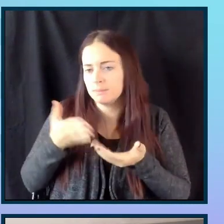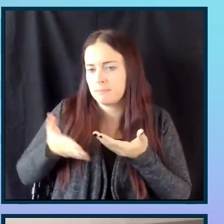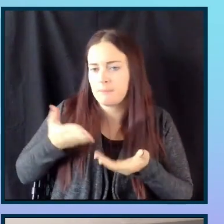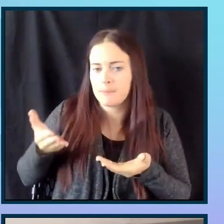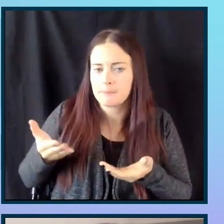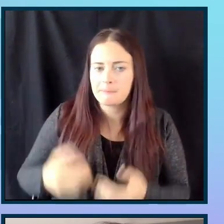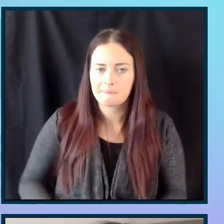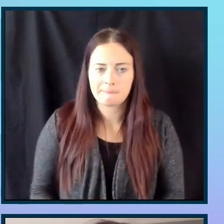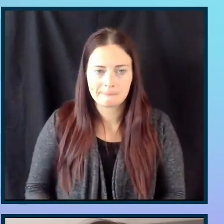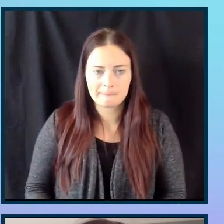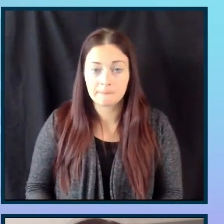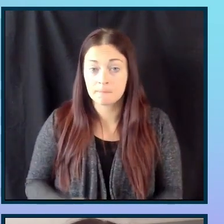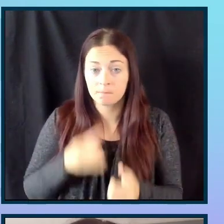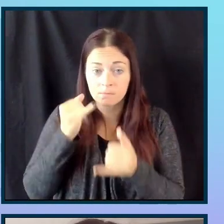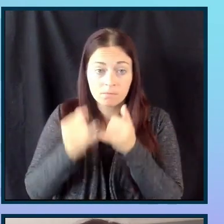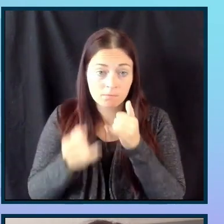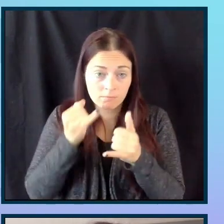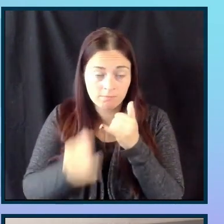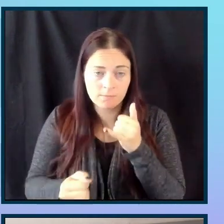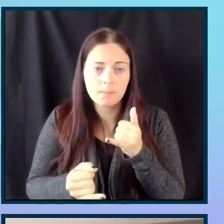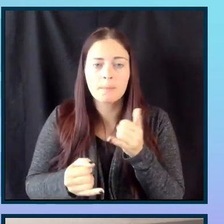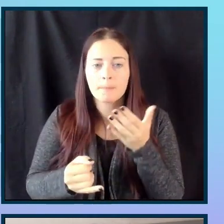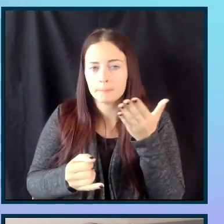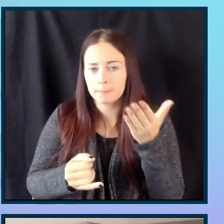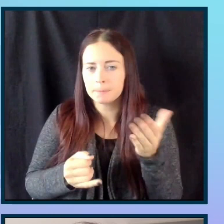Then lastly, on this,